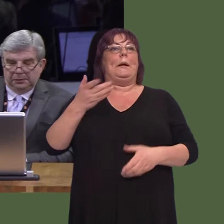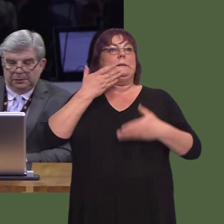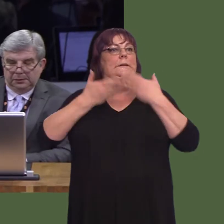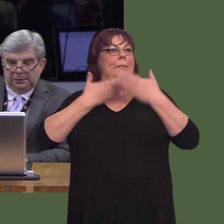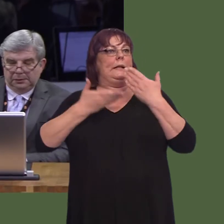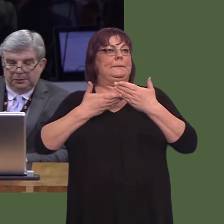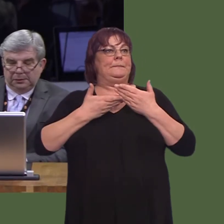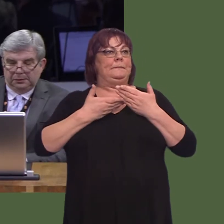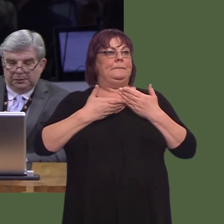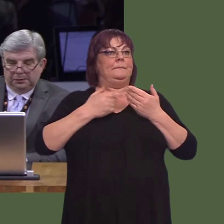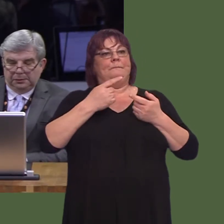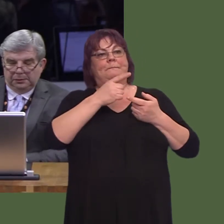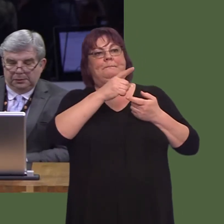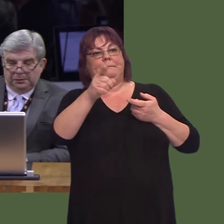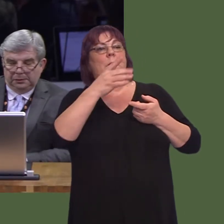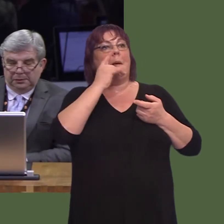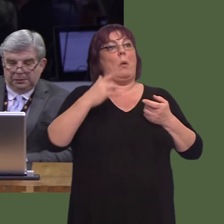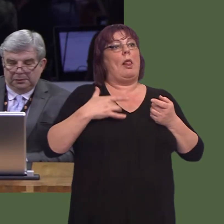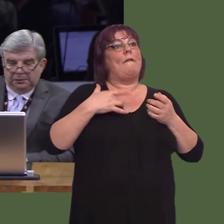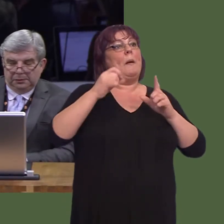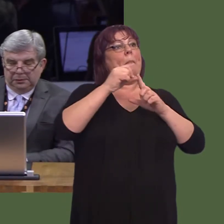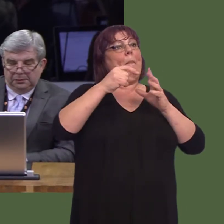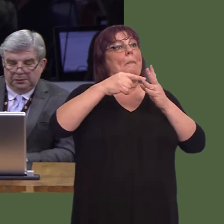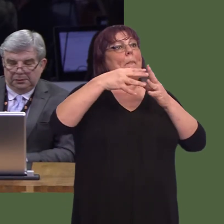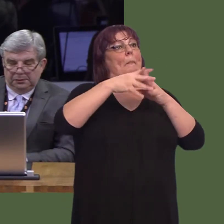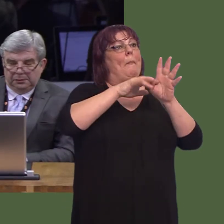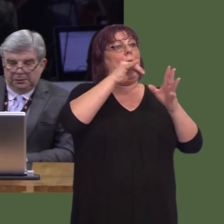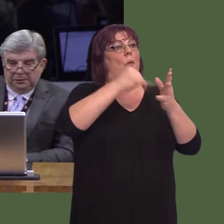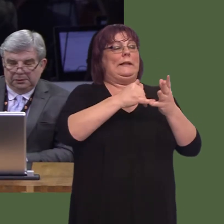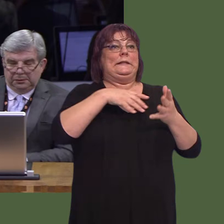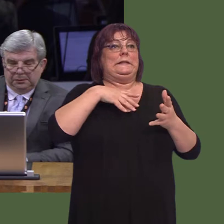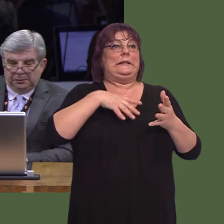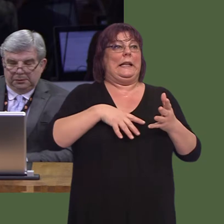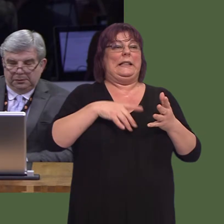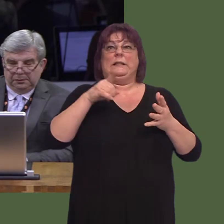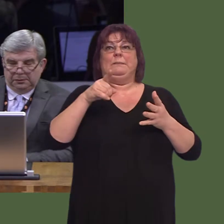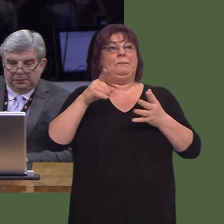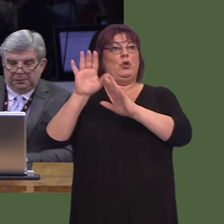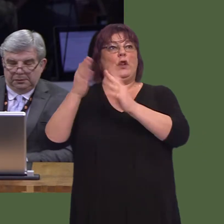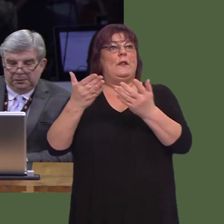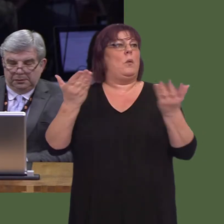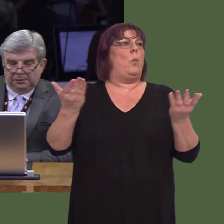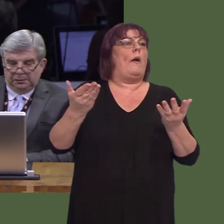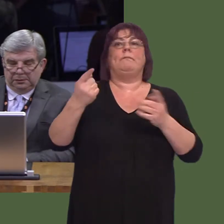on services that are either provided from England or are located in England.